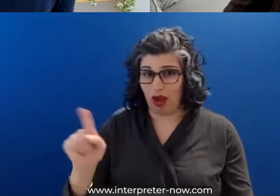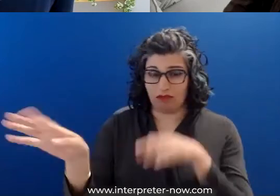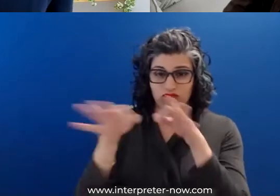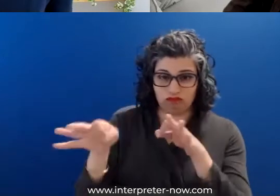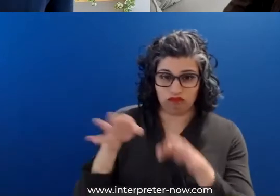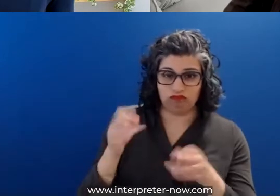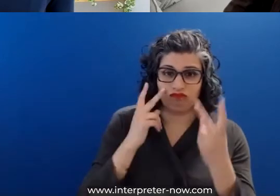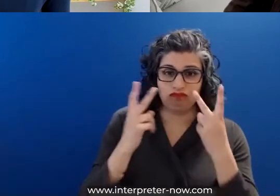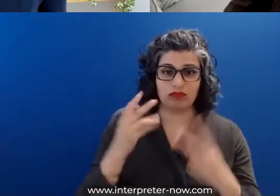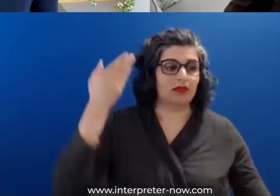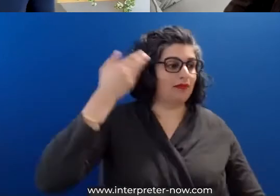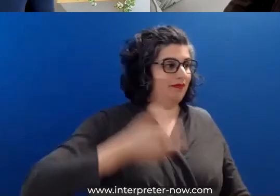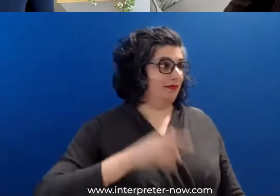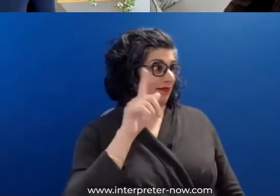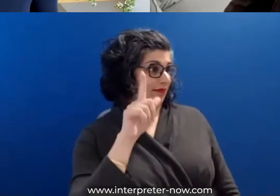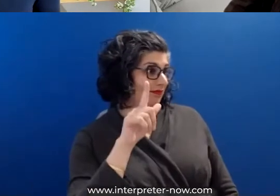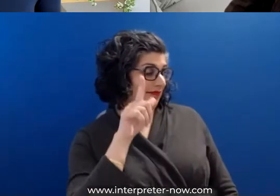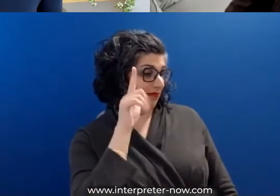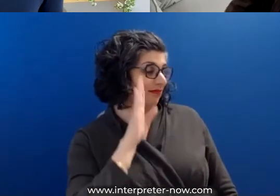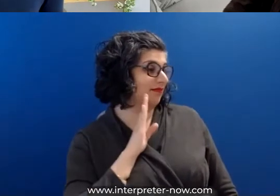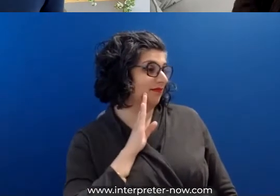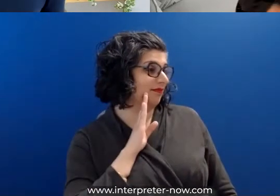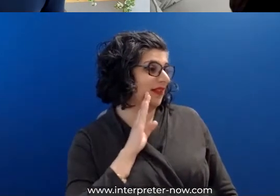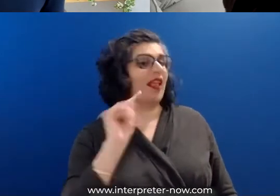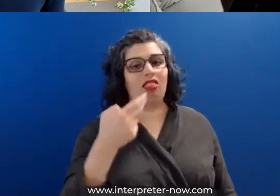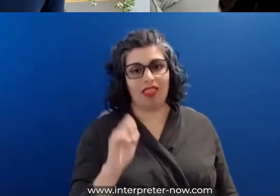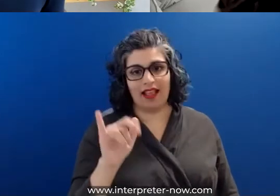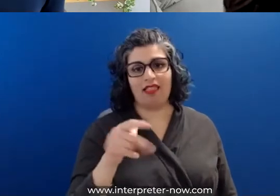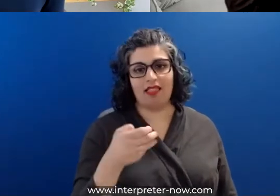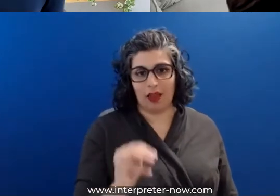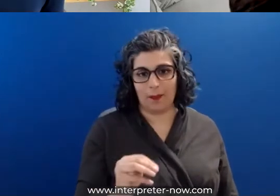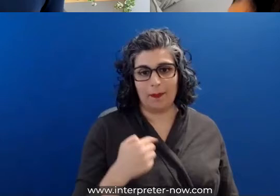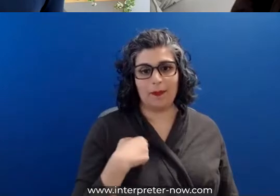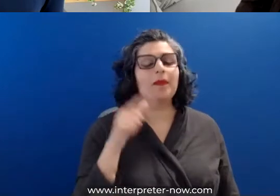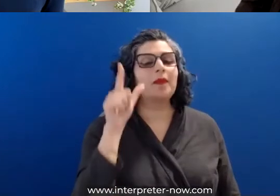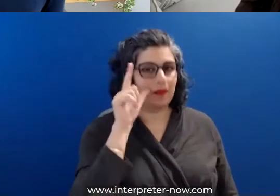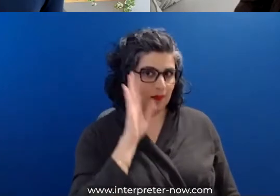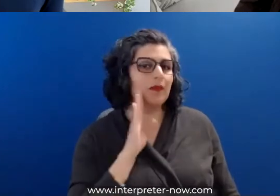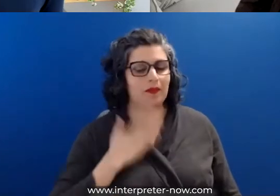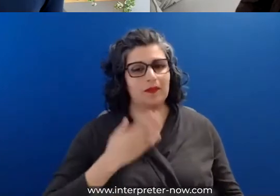My name is Lydia, pronouns They/Them. My sign name is L Brown. I’m a youngish